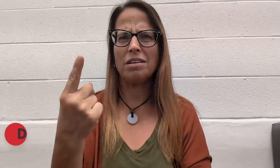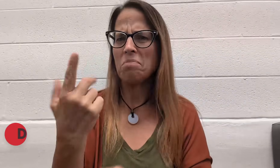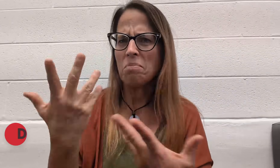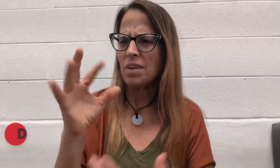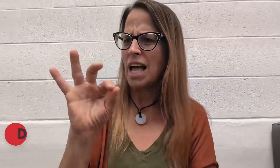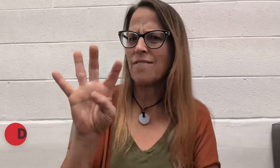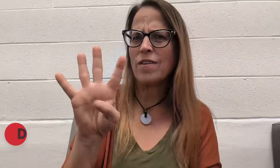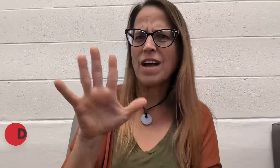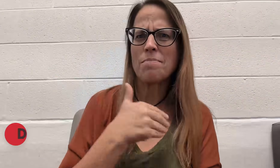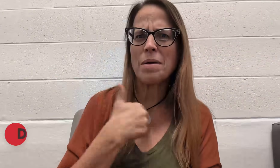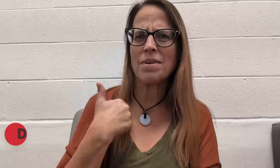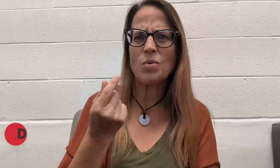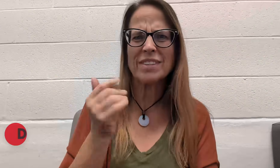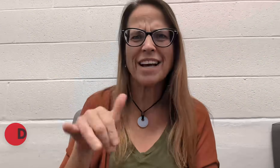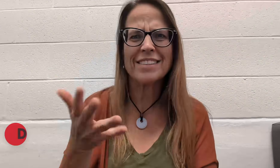What are F45 members?